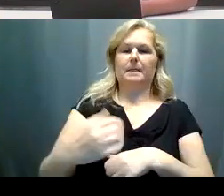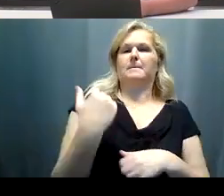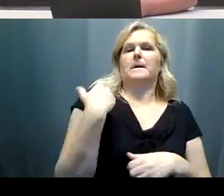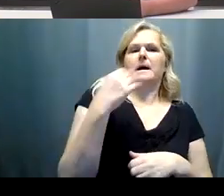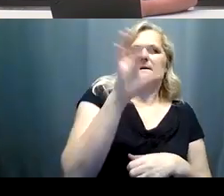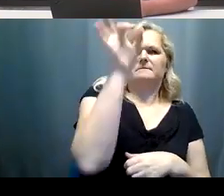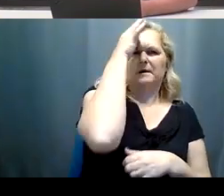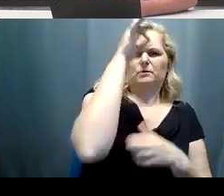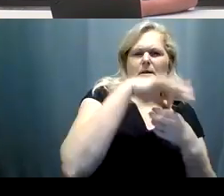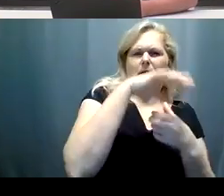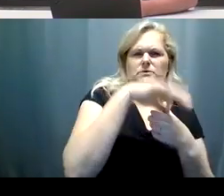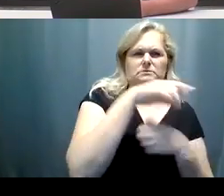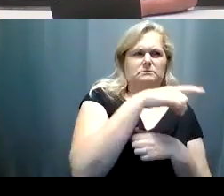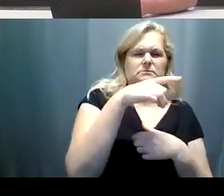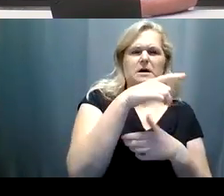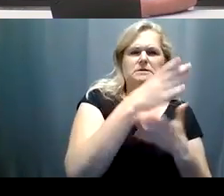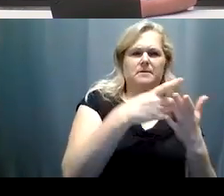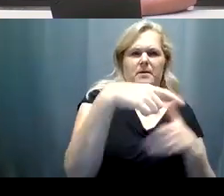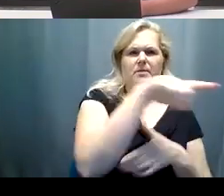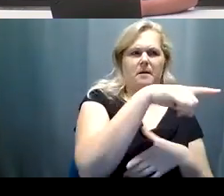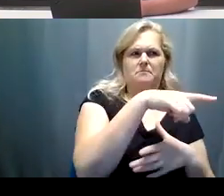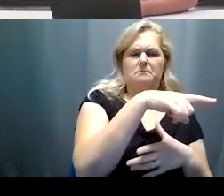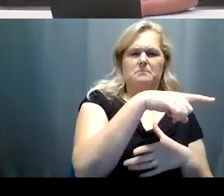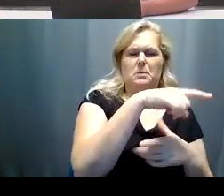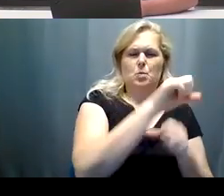there were some issues with trained election workers not showing up for their shifts